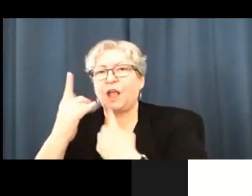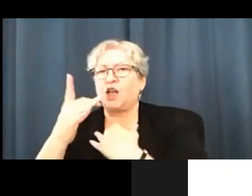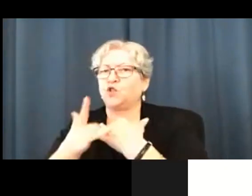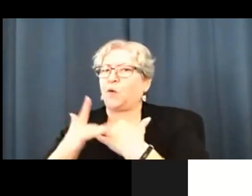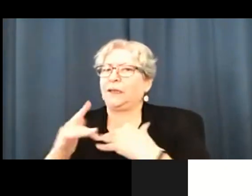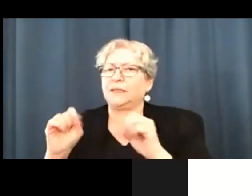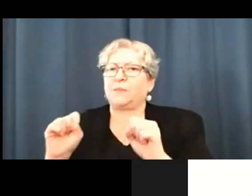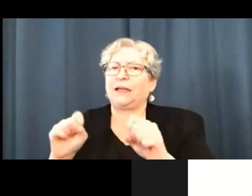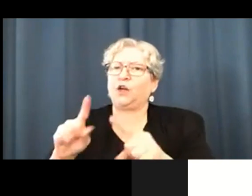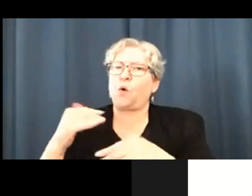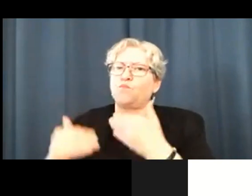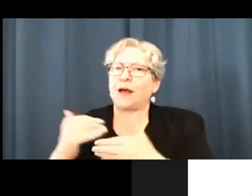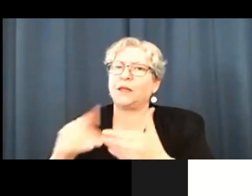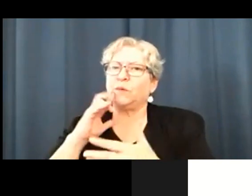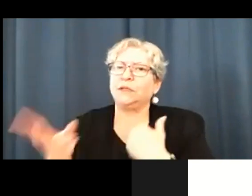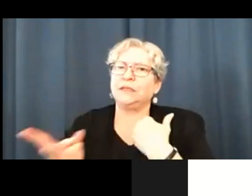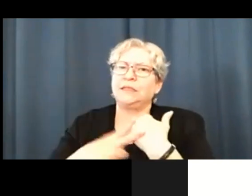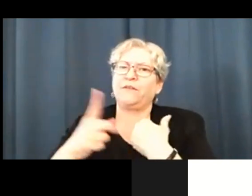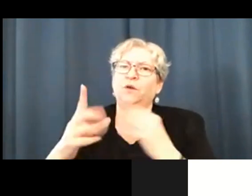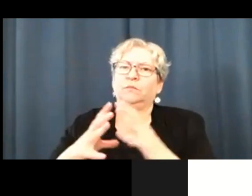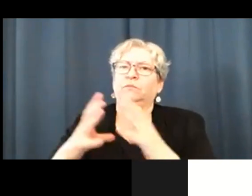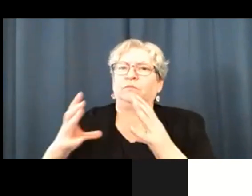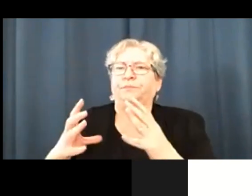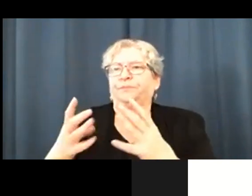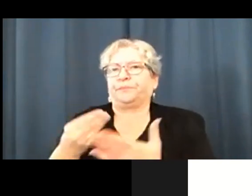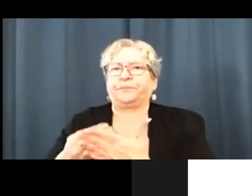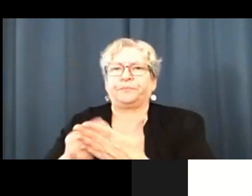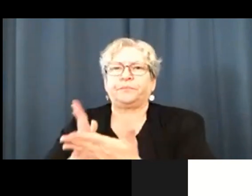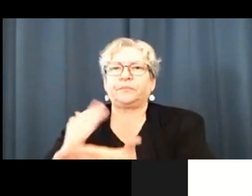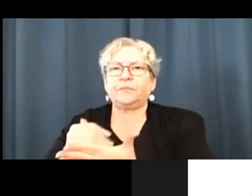And that will save you immense budget in terms of both time and money.